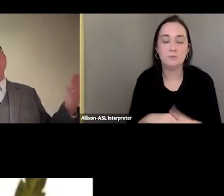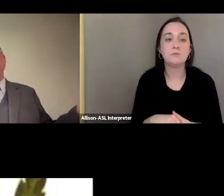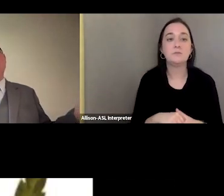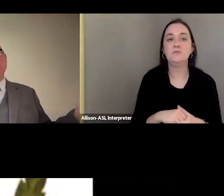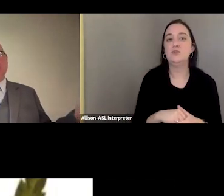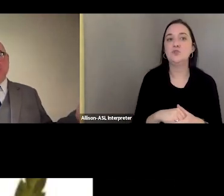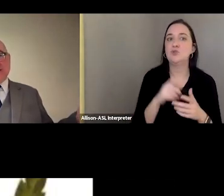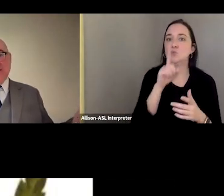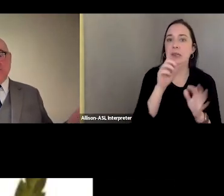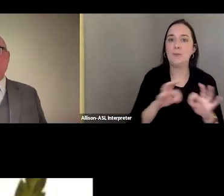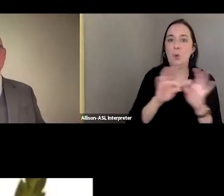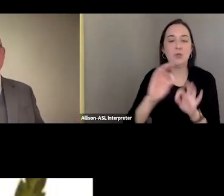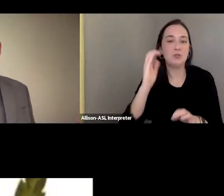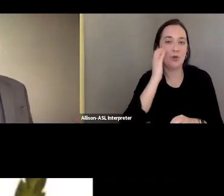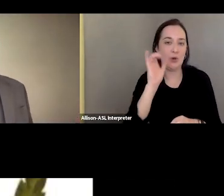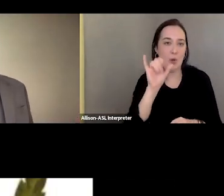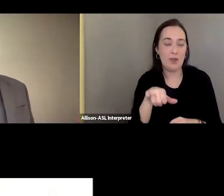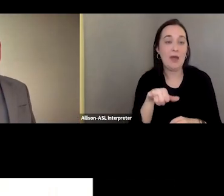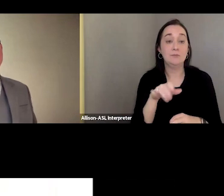Even within our sports gambling population.